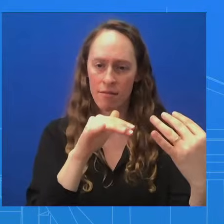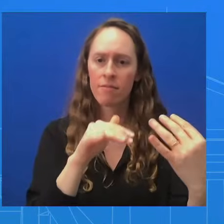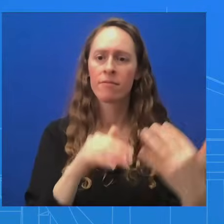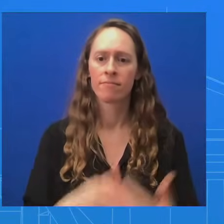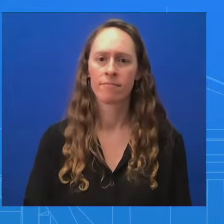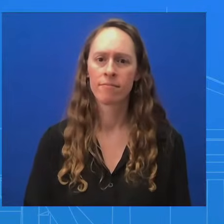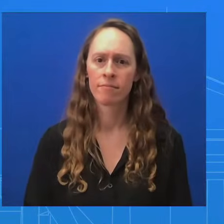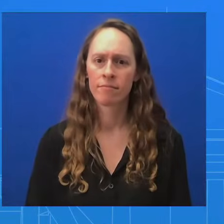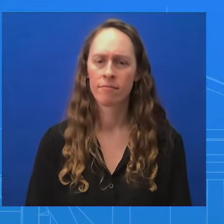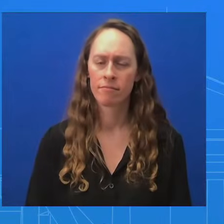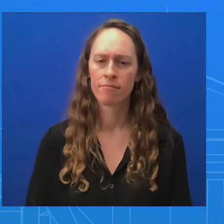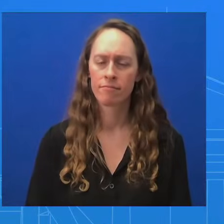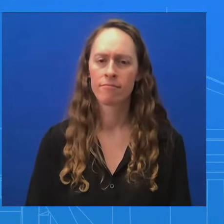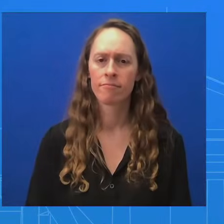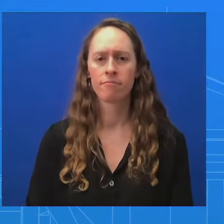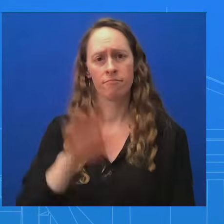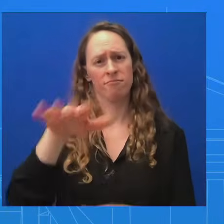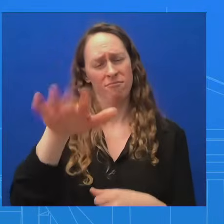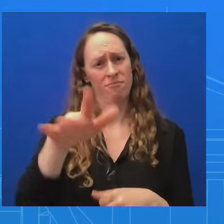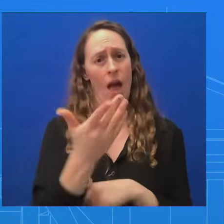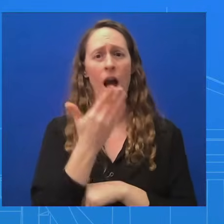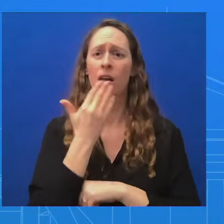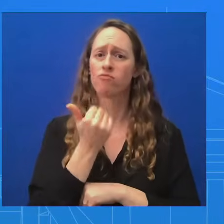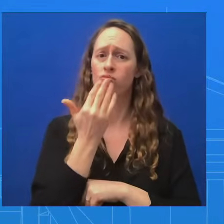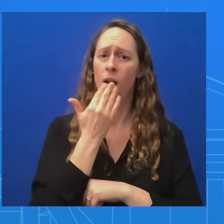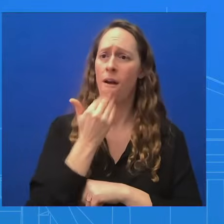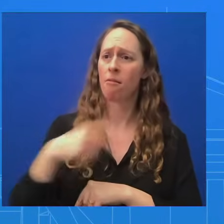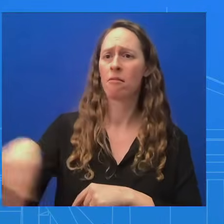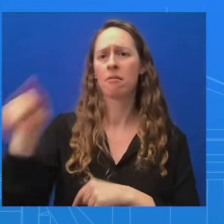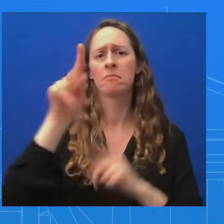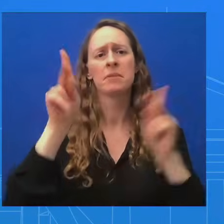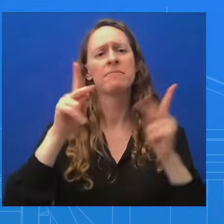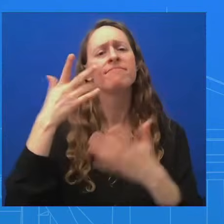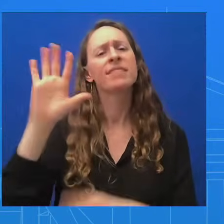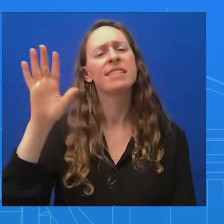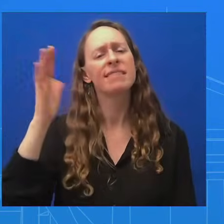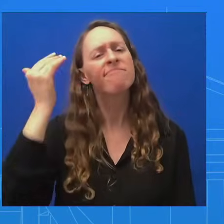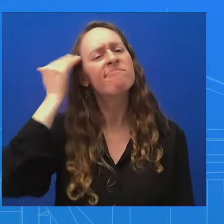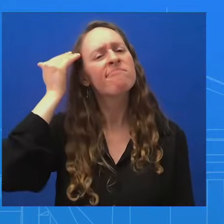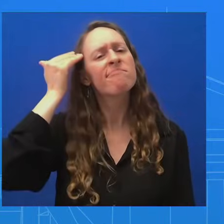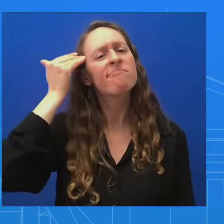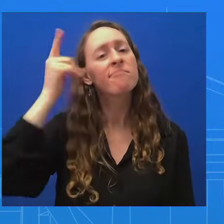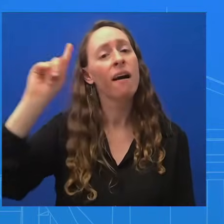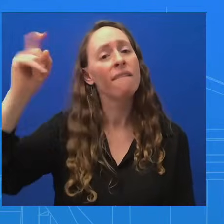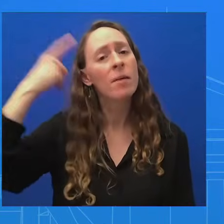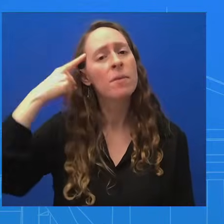is going to act in their safety and security. And I guarantee you that if -- if this was any other country,